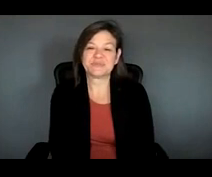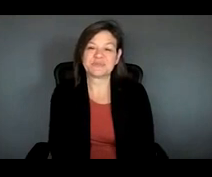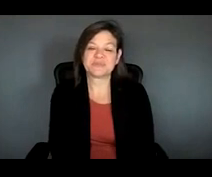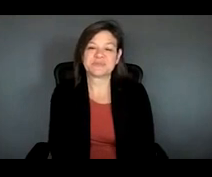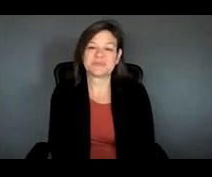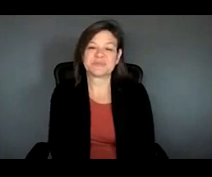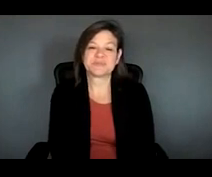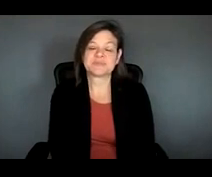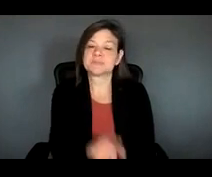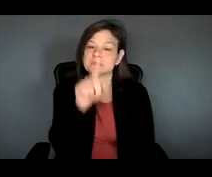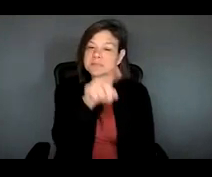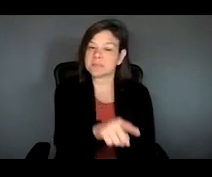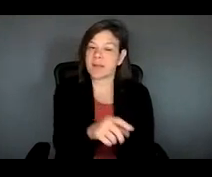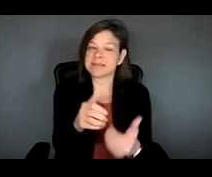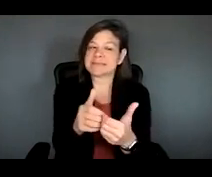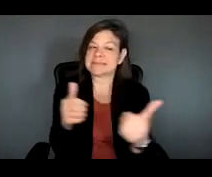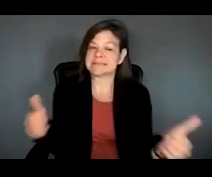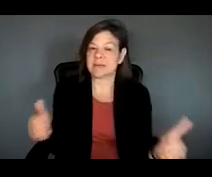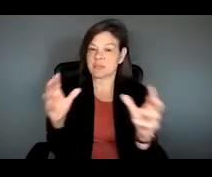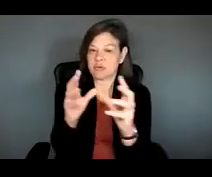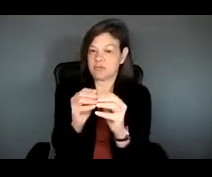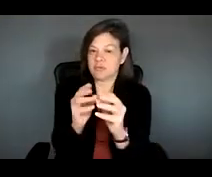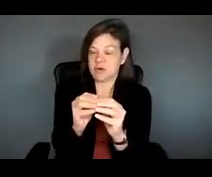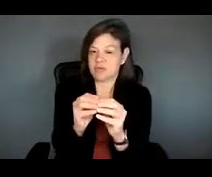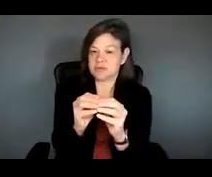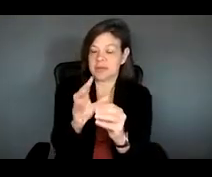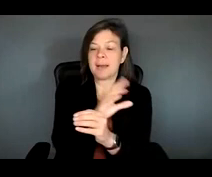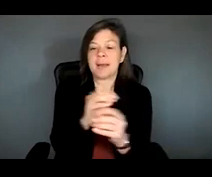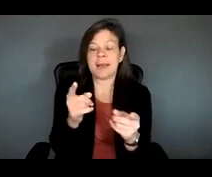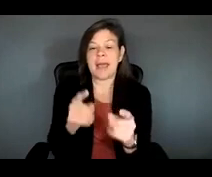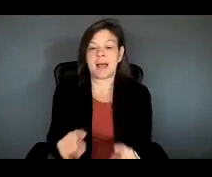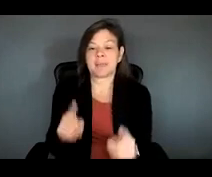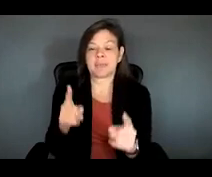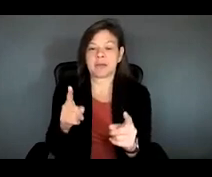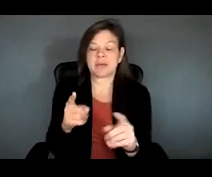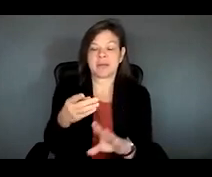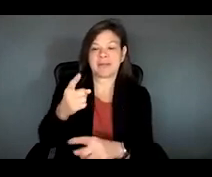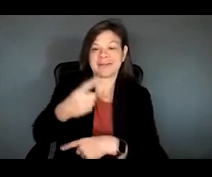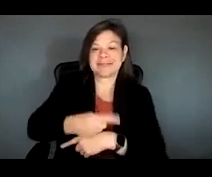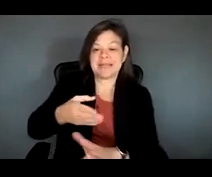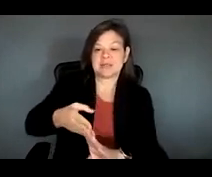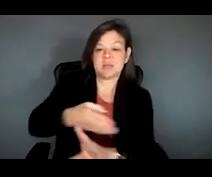separate from the conference and would be happening in the days before or after.